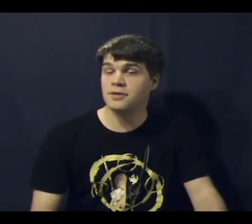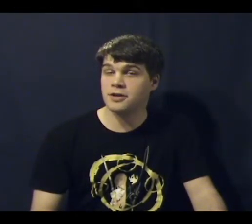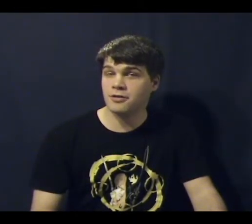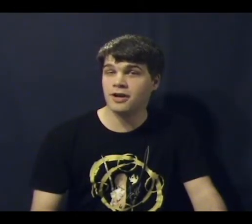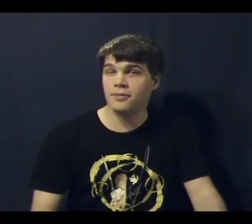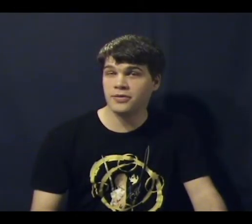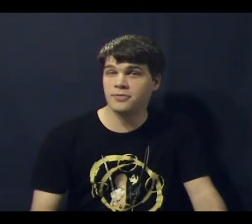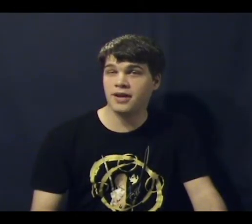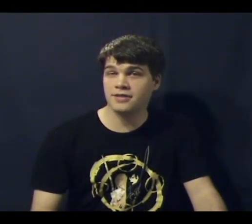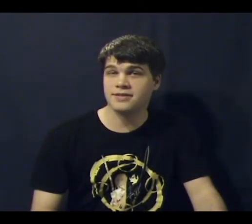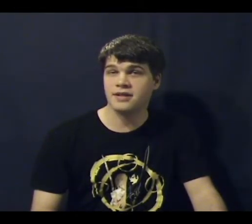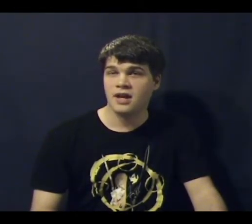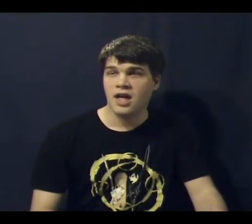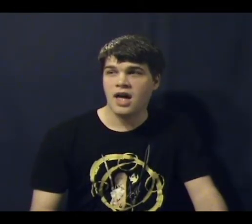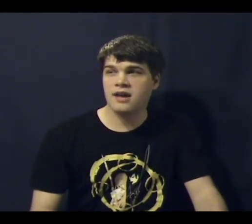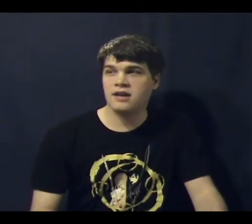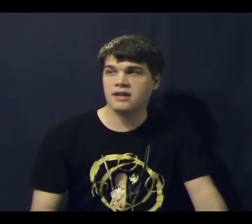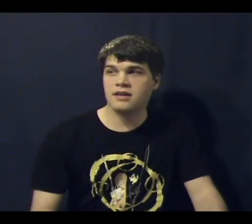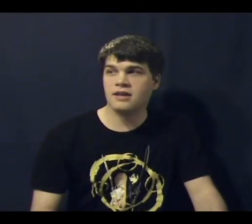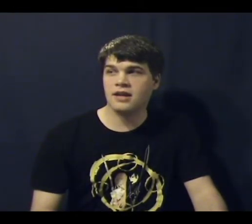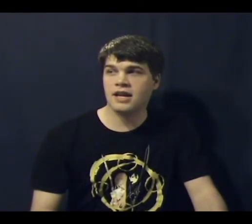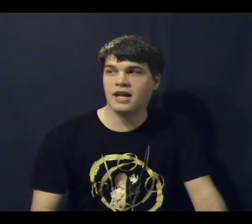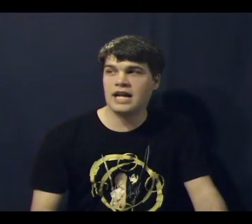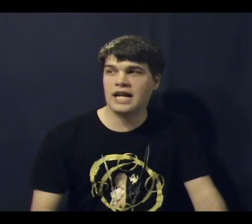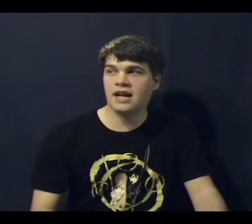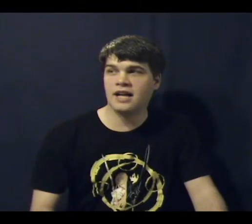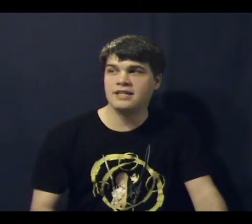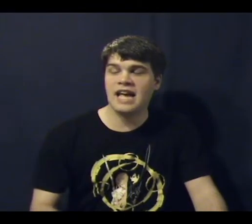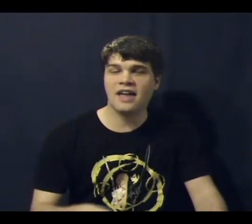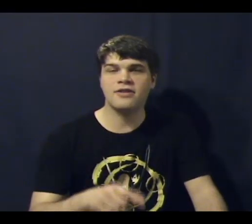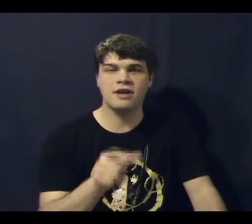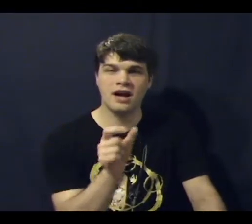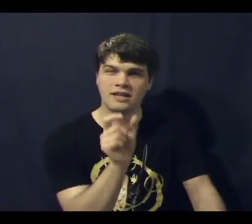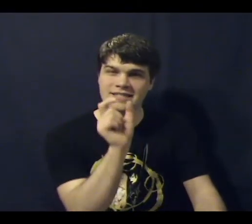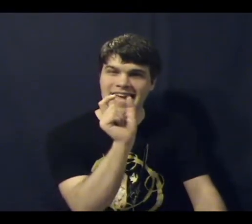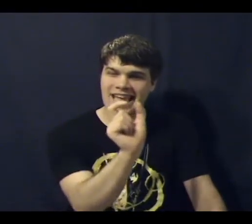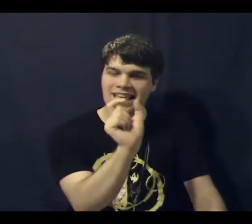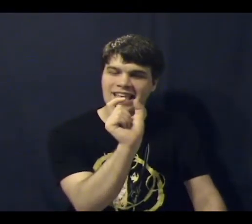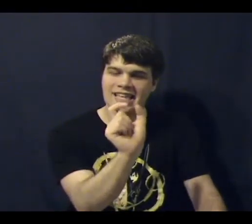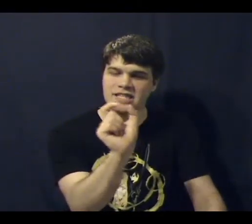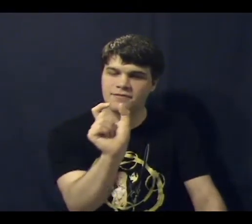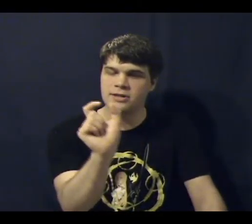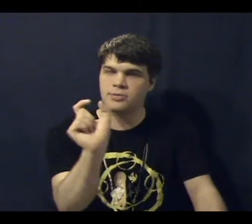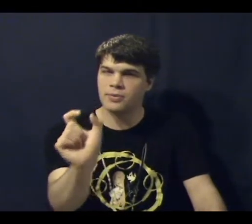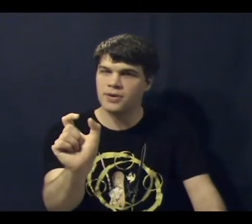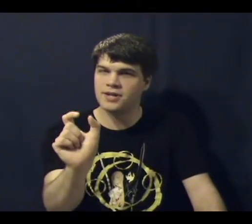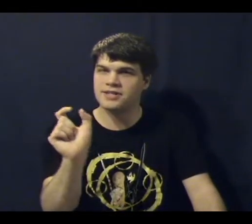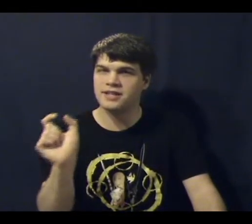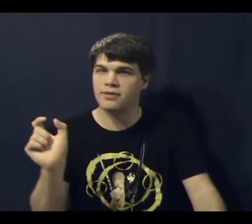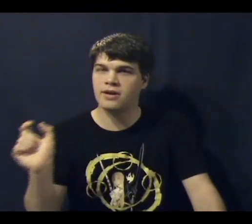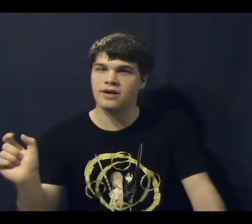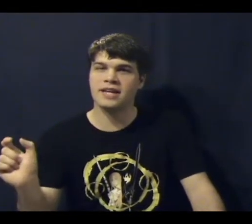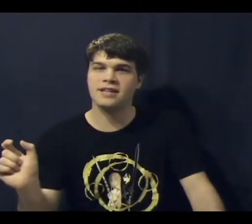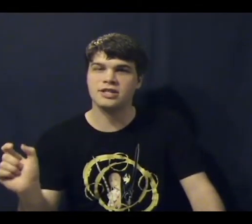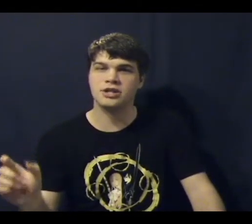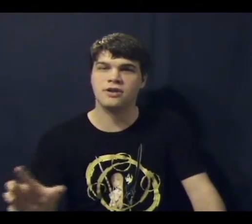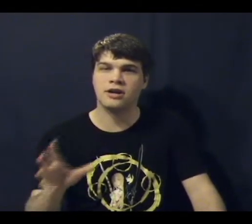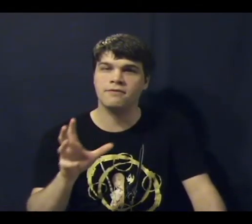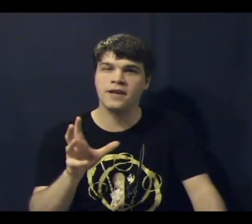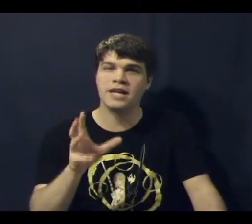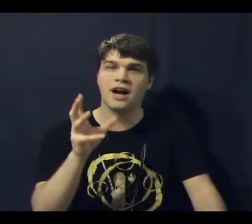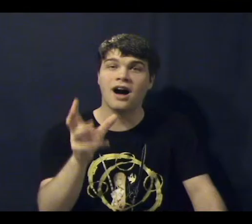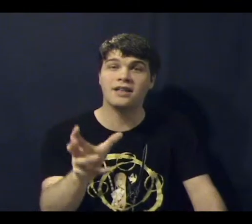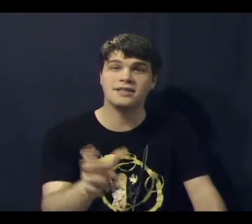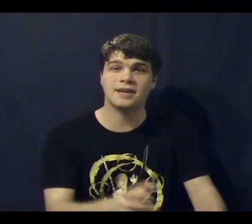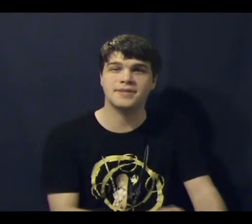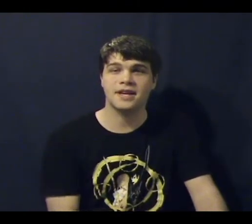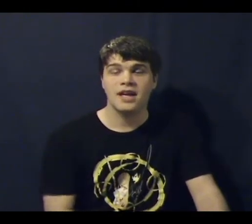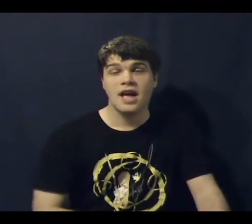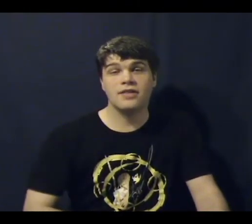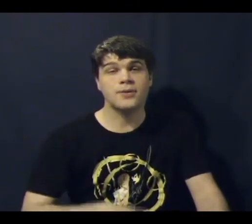some incredible speeds. And, yeah, they're not saying individual words like we are in English they're conveying concepts and the